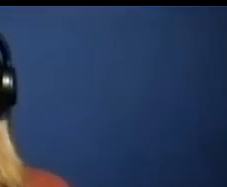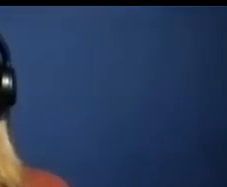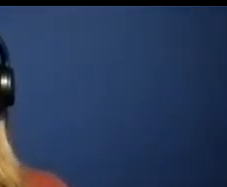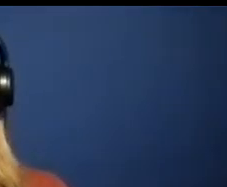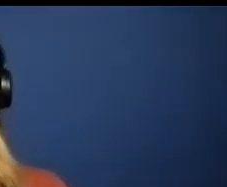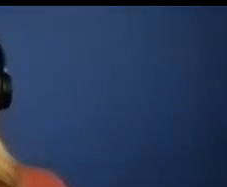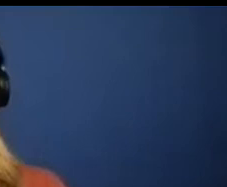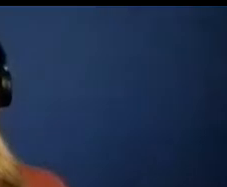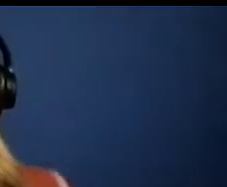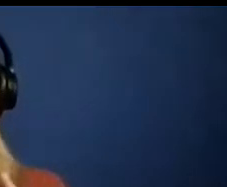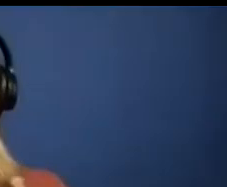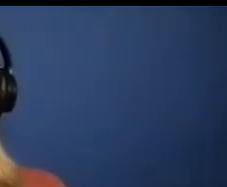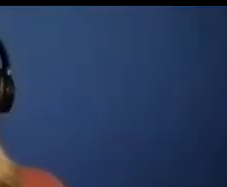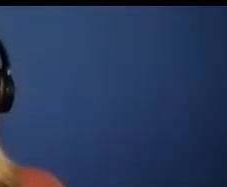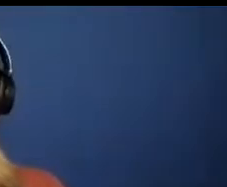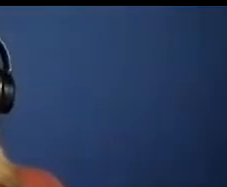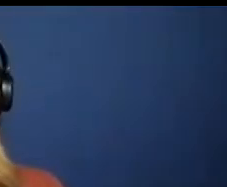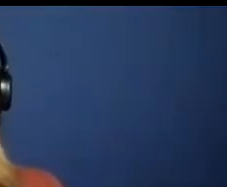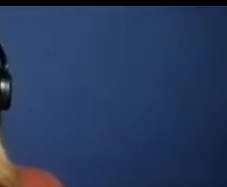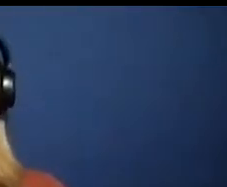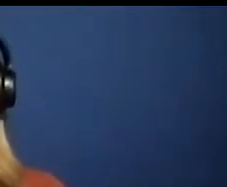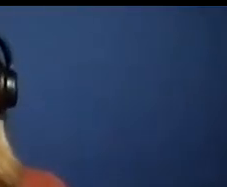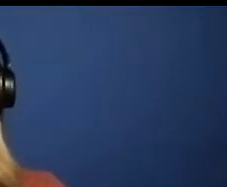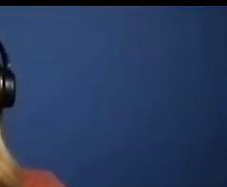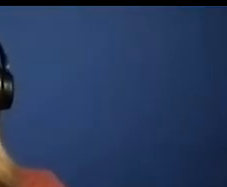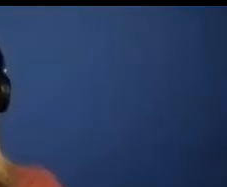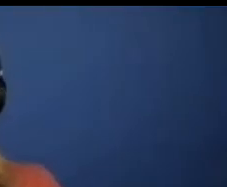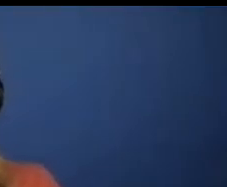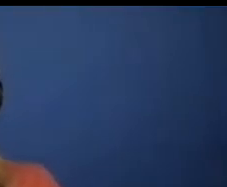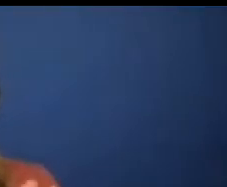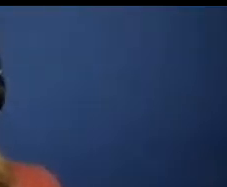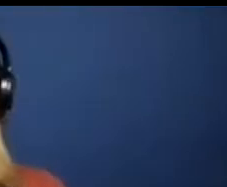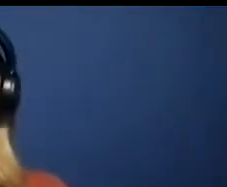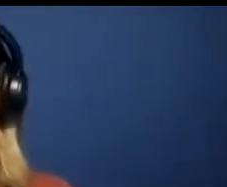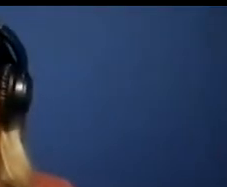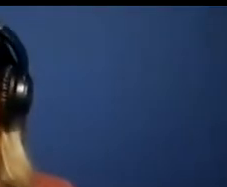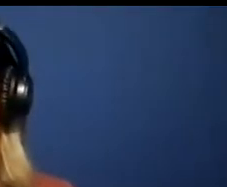presentation, please go ahead and type them there, and once we are done we will go back